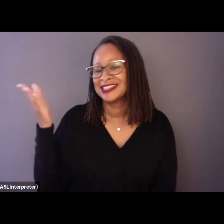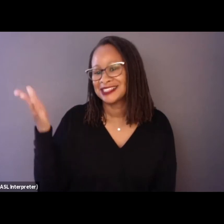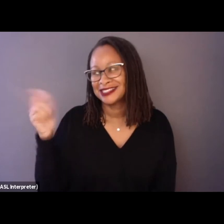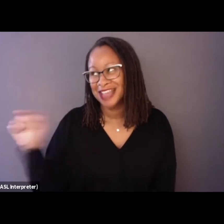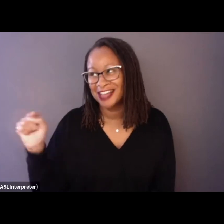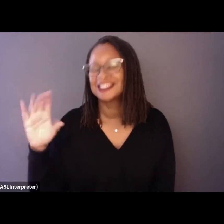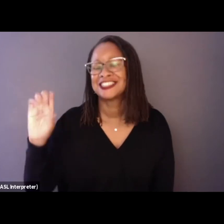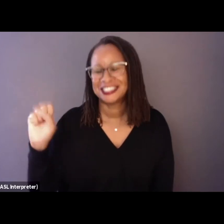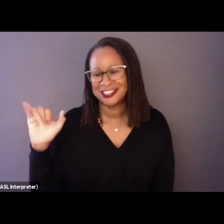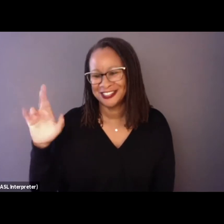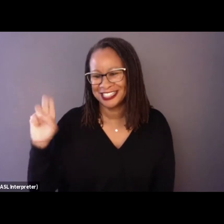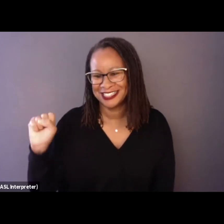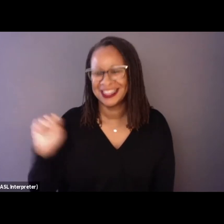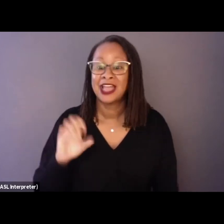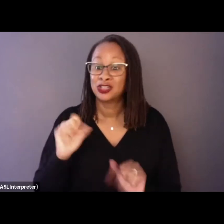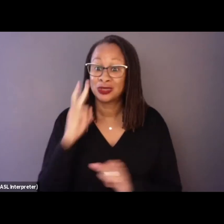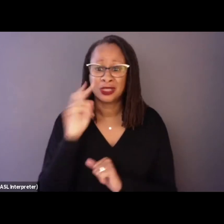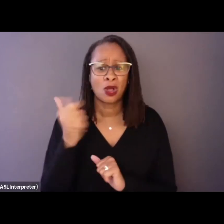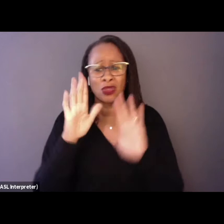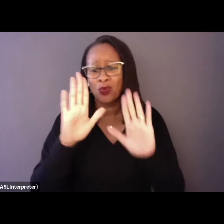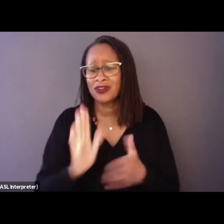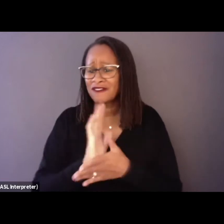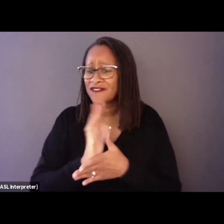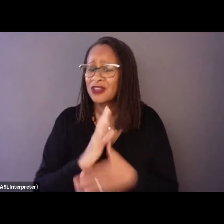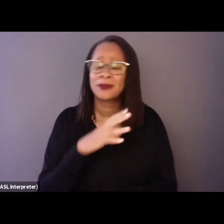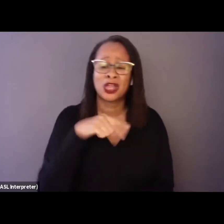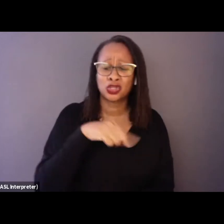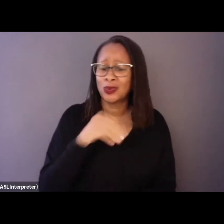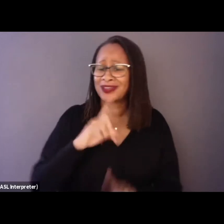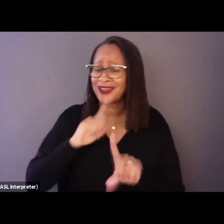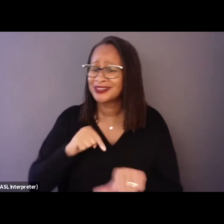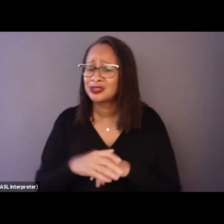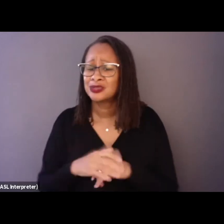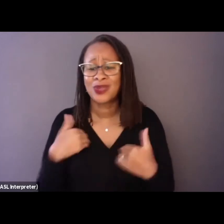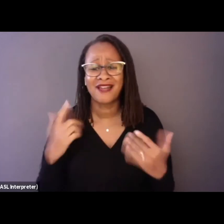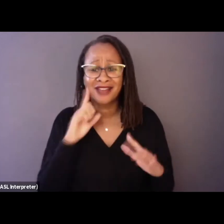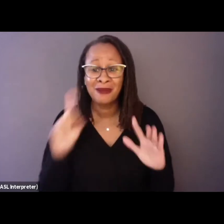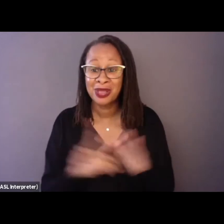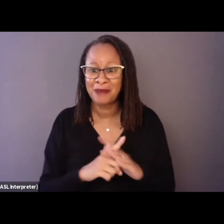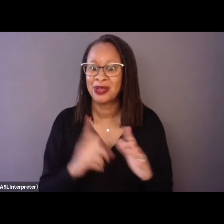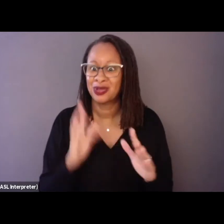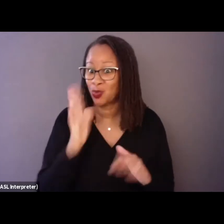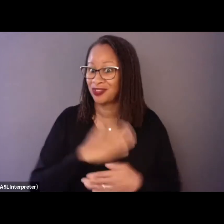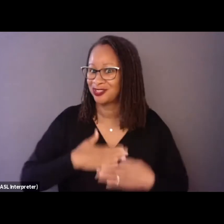And you can see all the wonderful films and Q&As we have coming up. I think you'll enjoy them all.